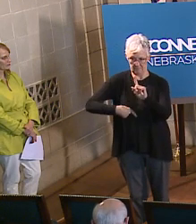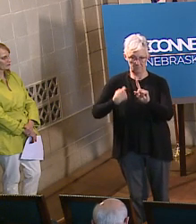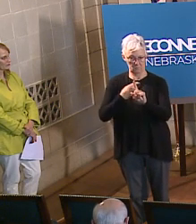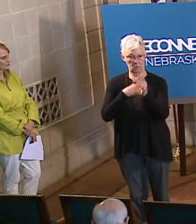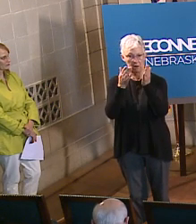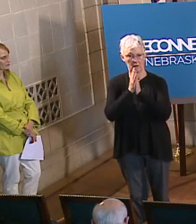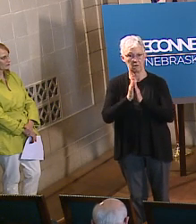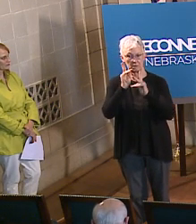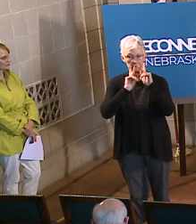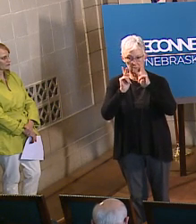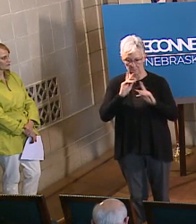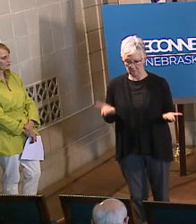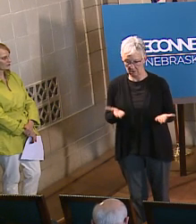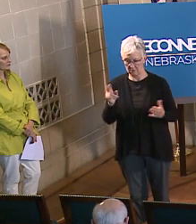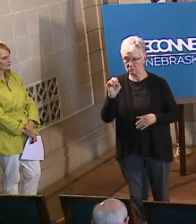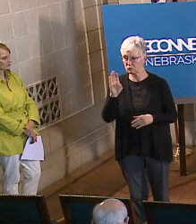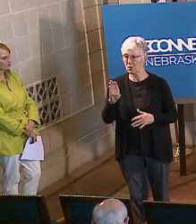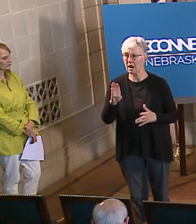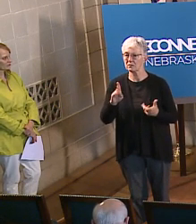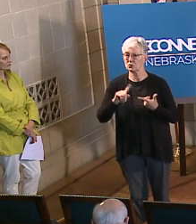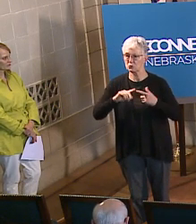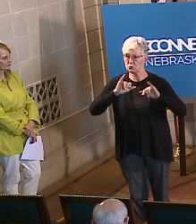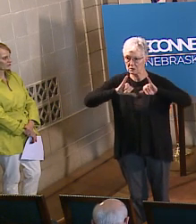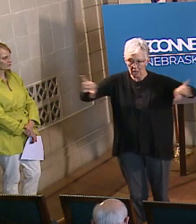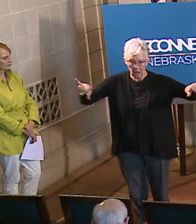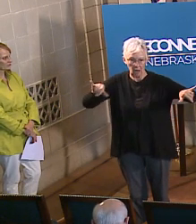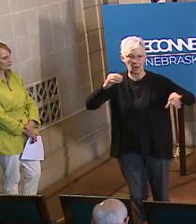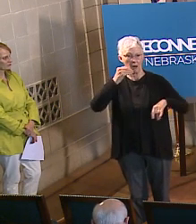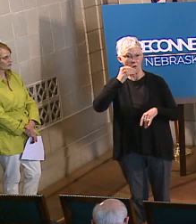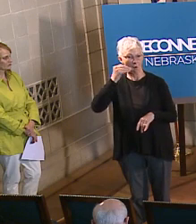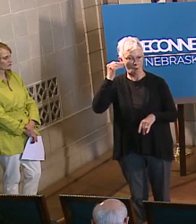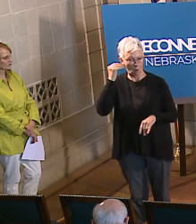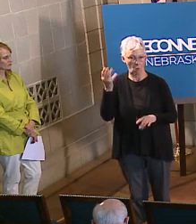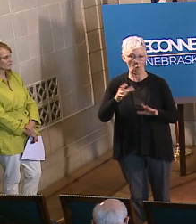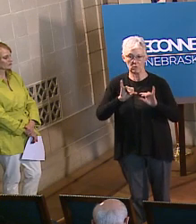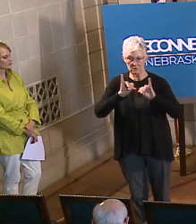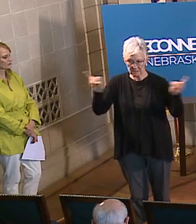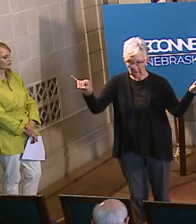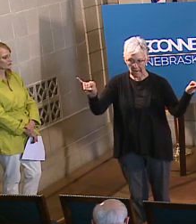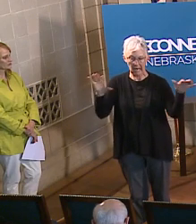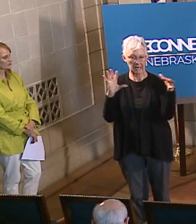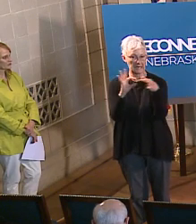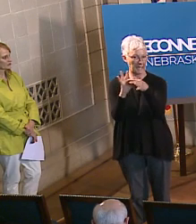SO FOR 15 MONTHS, NEBRASKANS SACRIFICED. WHEN WE ASKED THEM TO DO THAT,